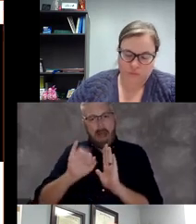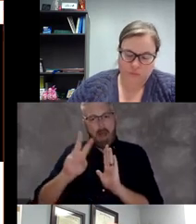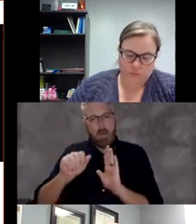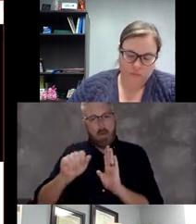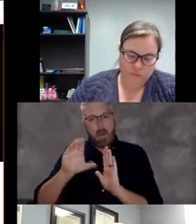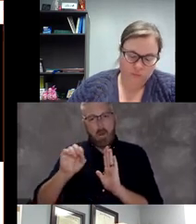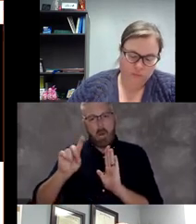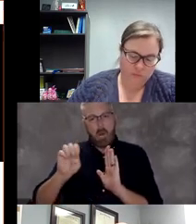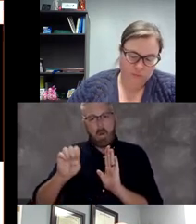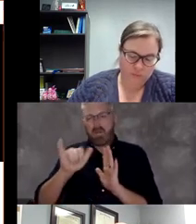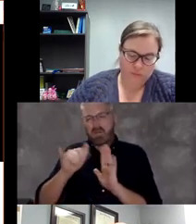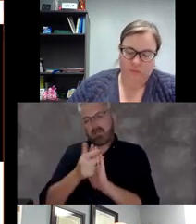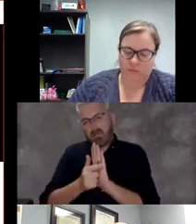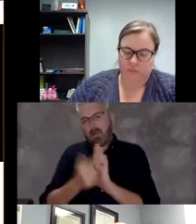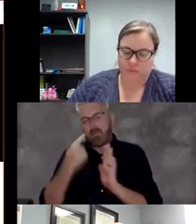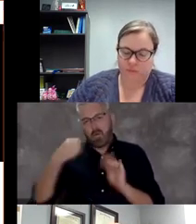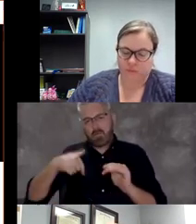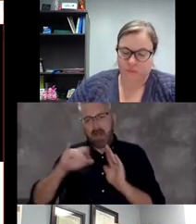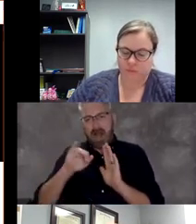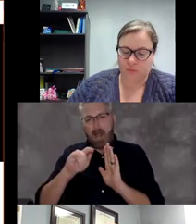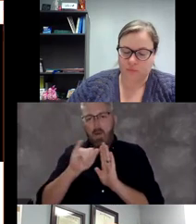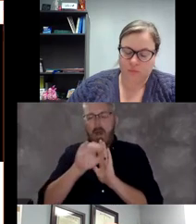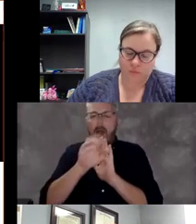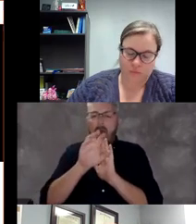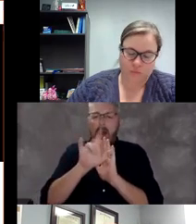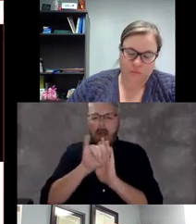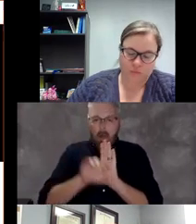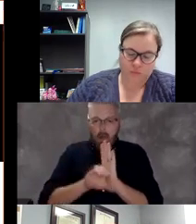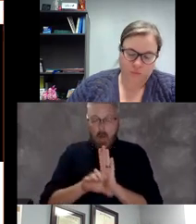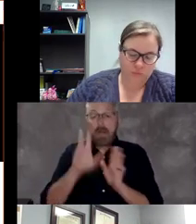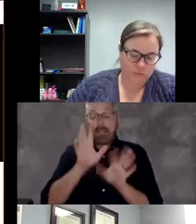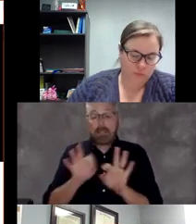DISCUSSING ANY STATUTE TO PAY CLOSE ATTENTION TO DEFINITIONS